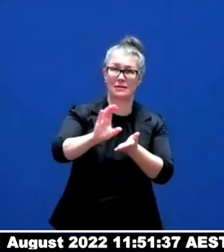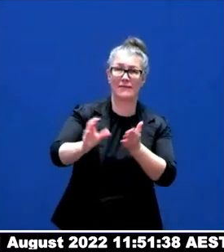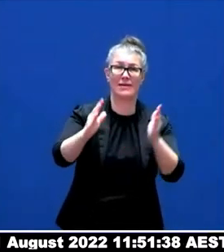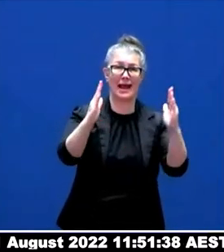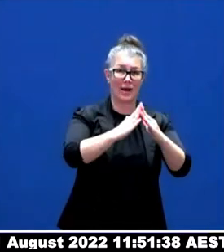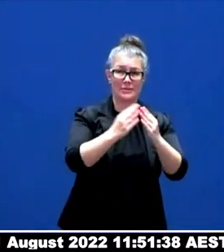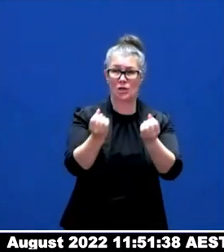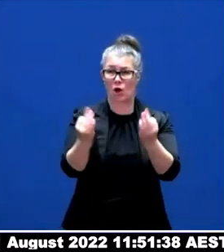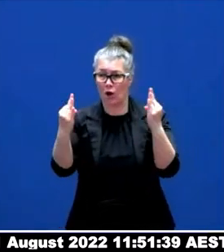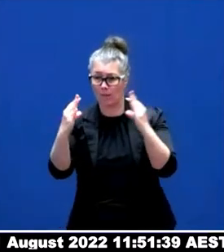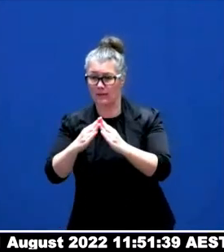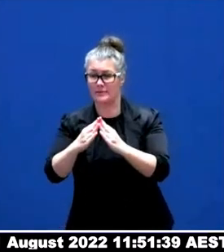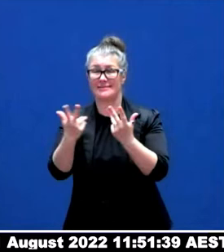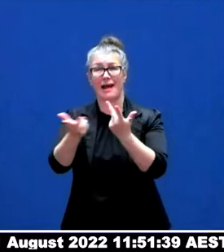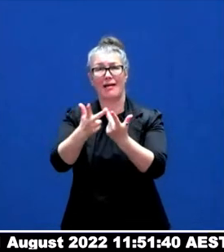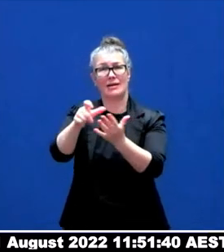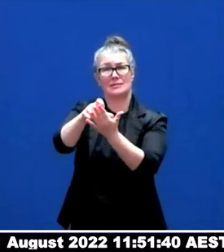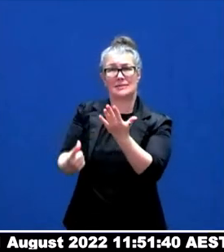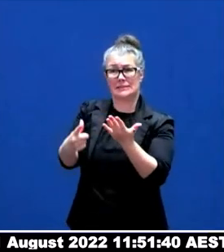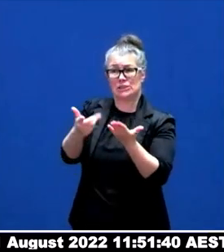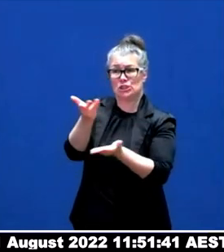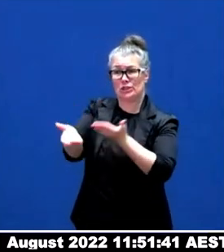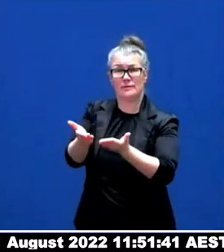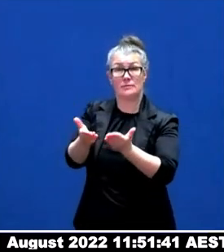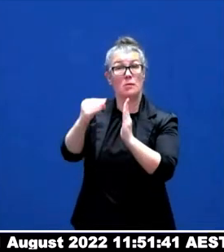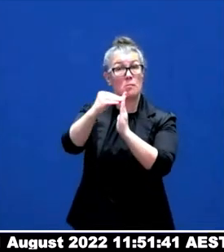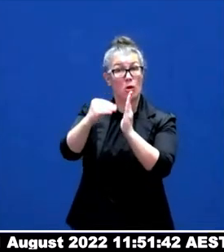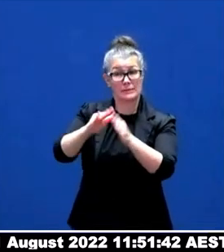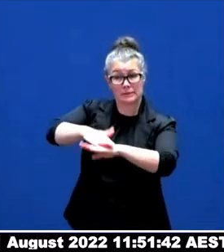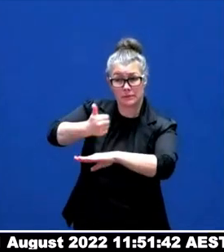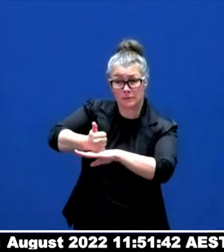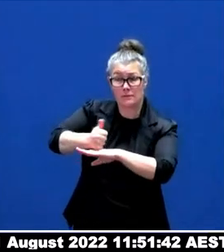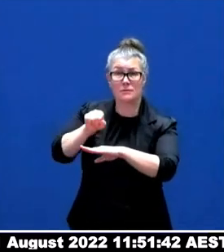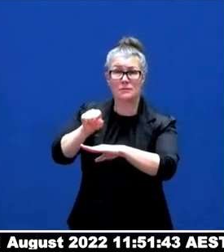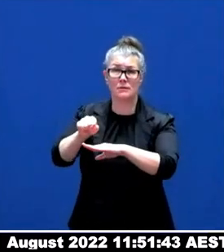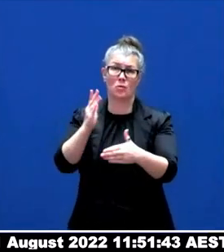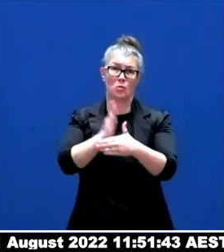other related services, including policy settings, working with the Commonwealth and